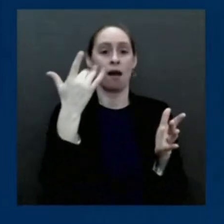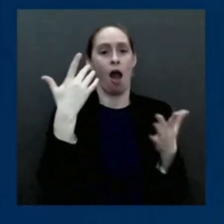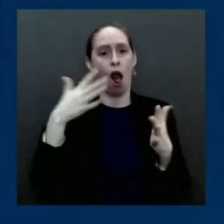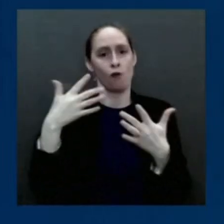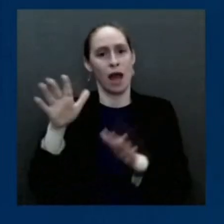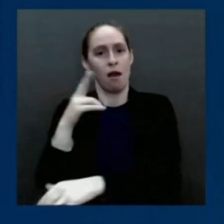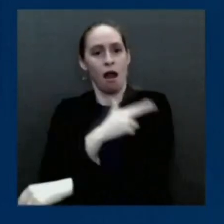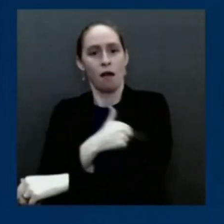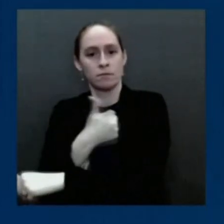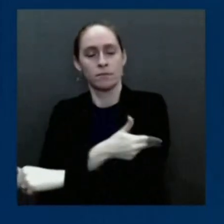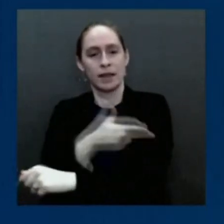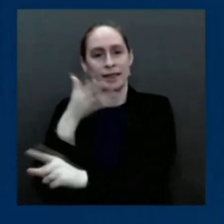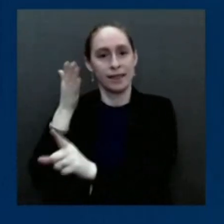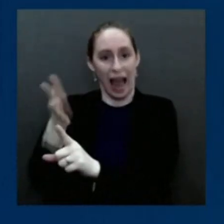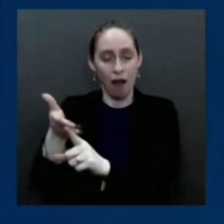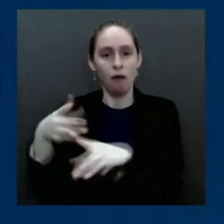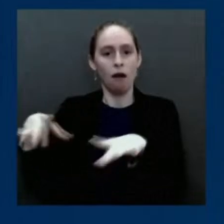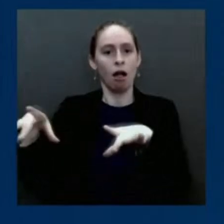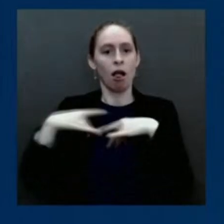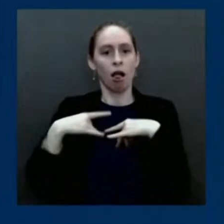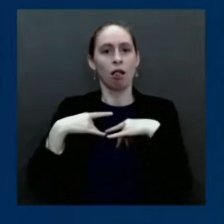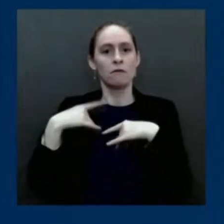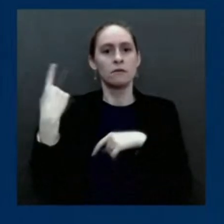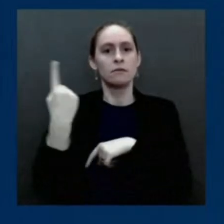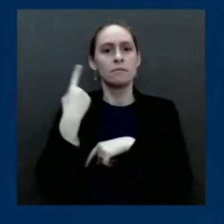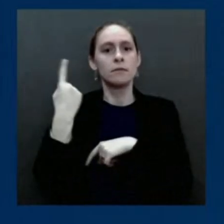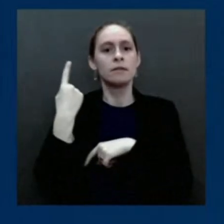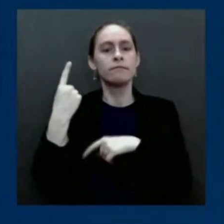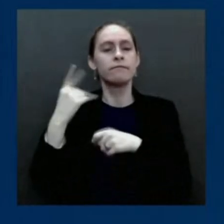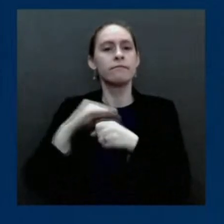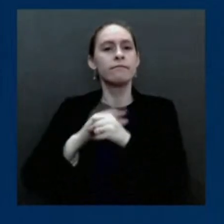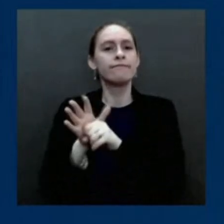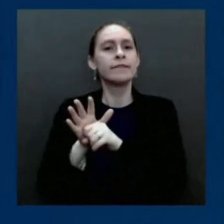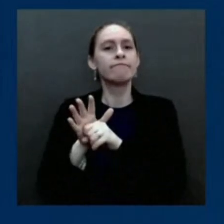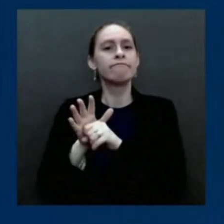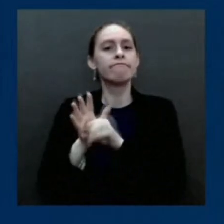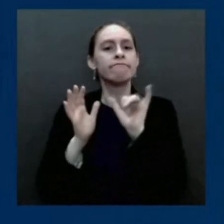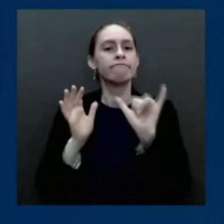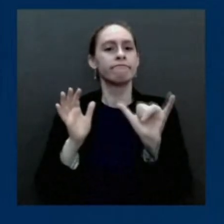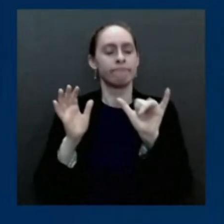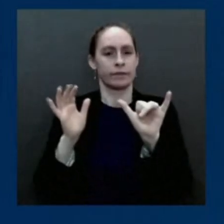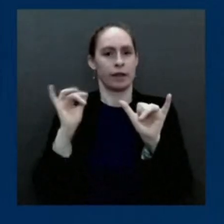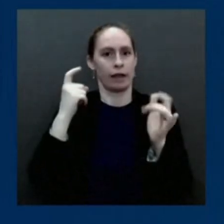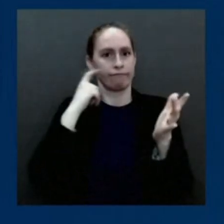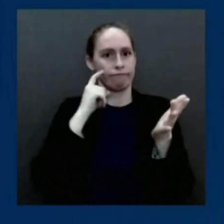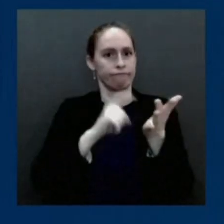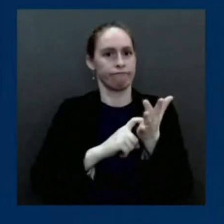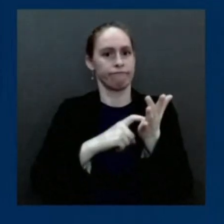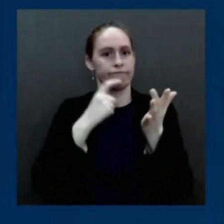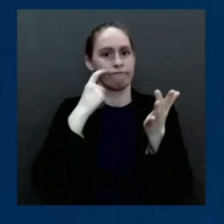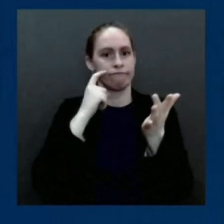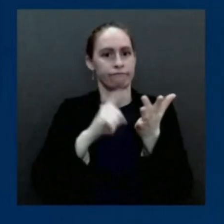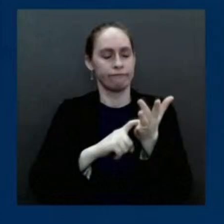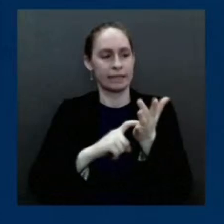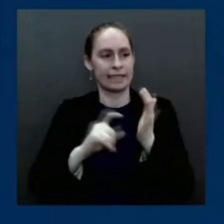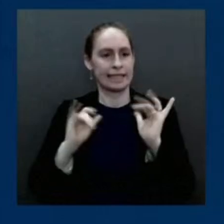THE PEDIATRIC POPULATION. THE FINAL CONCLUSION ABOUT THE LEVEL OF SEVERITY IN CHILDREN